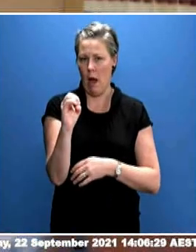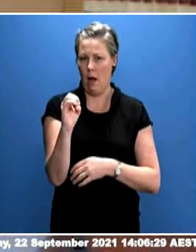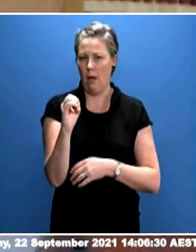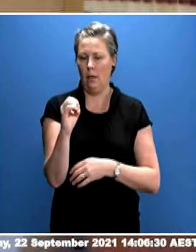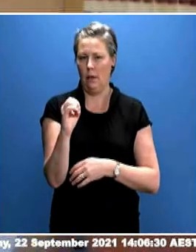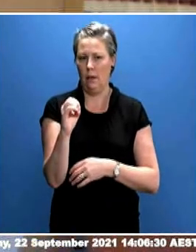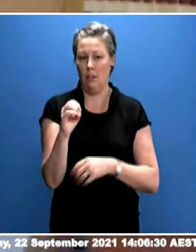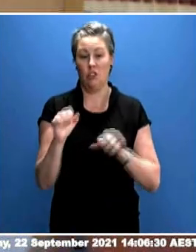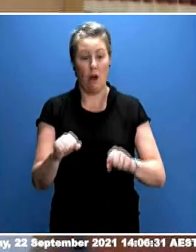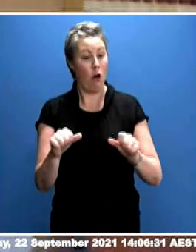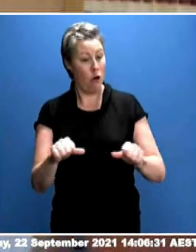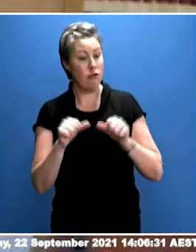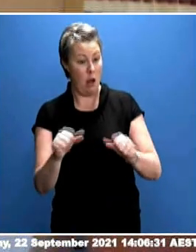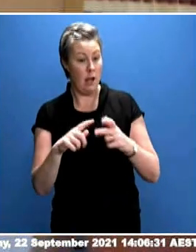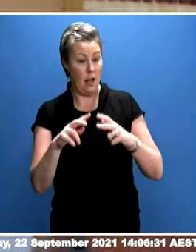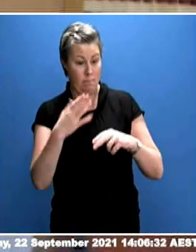You can provide that if you don't mind, in due course.